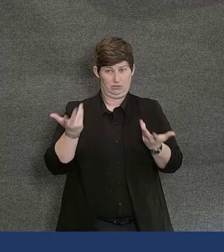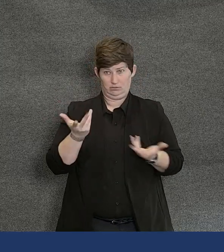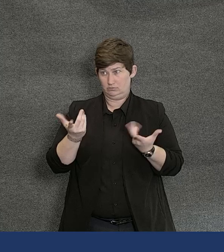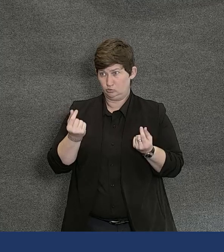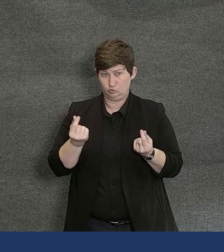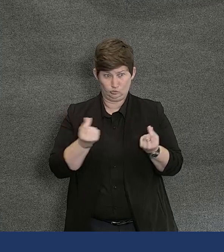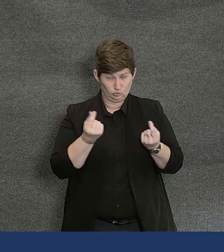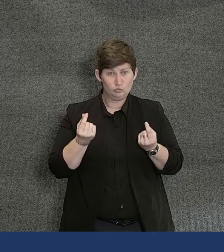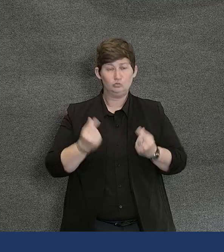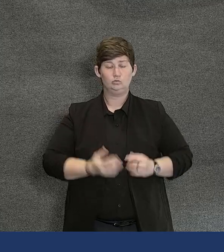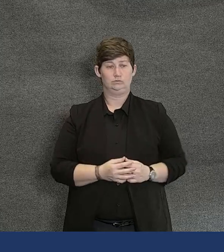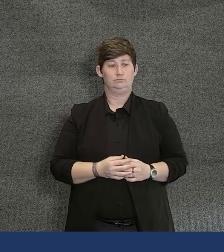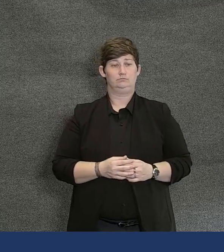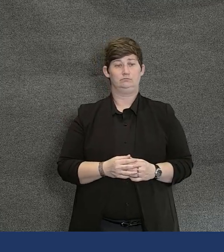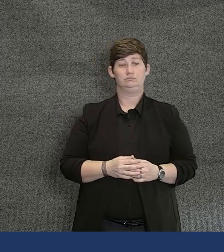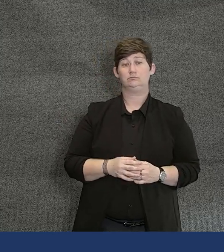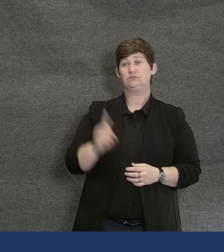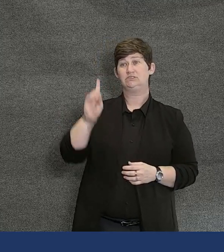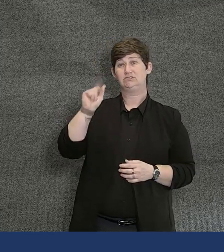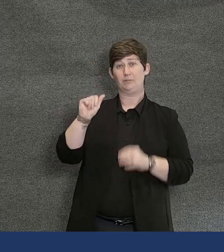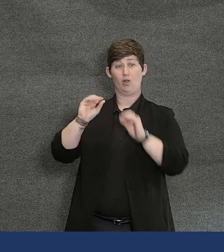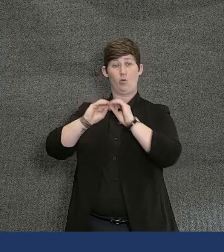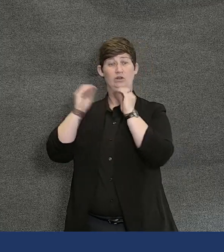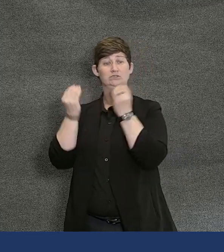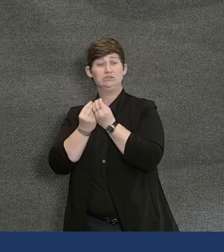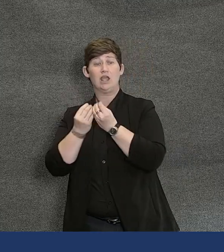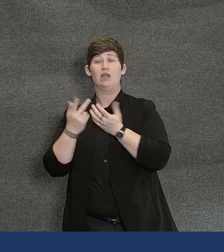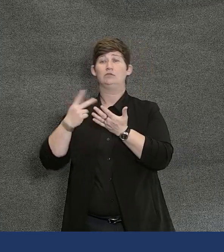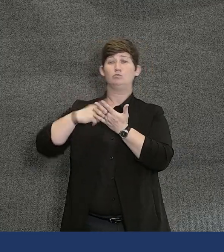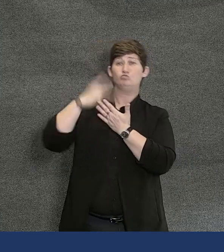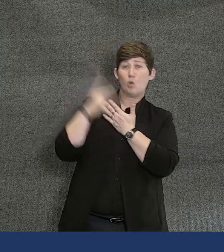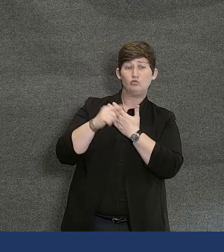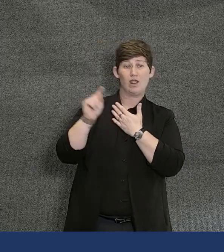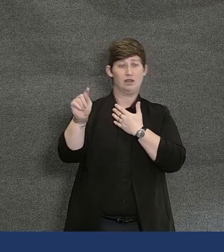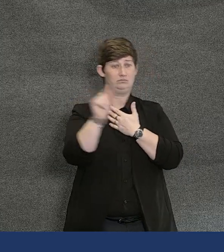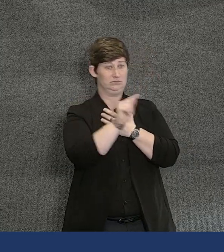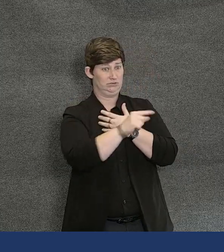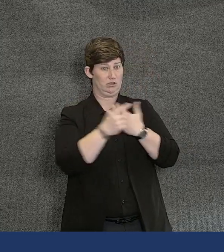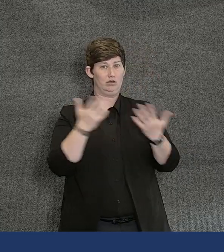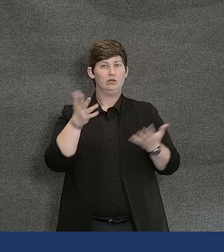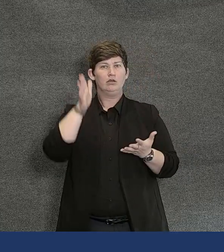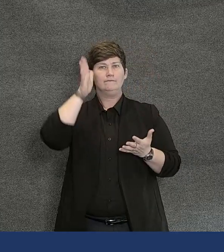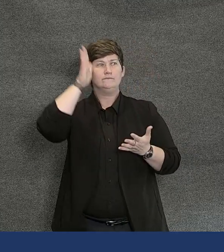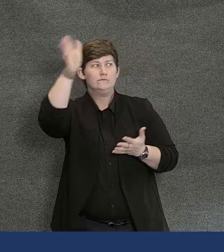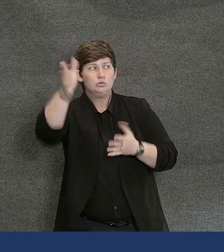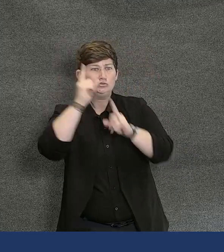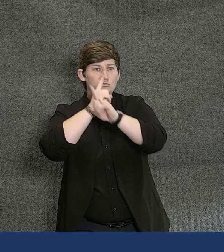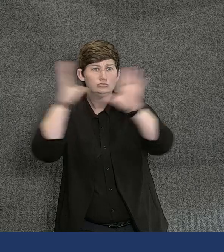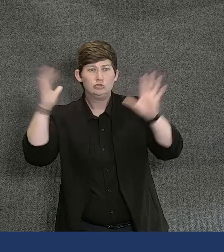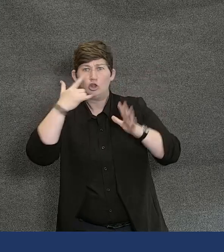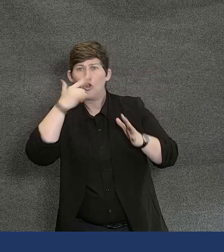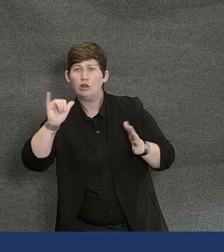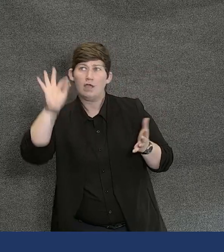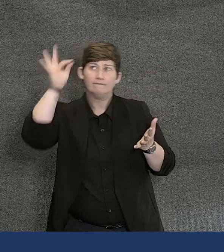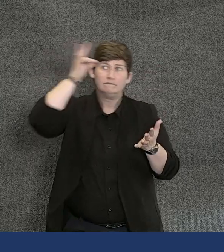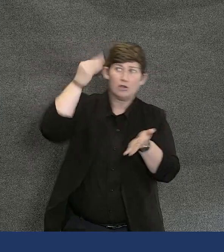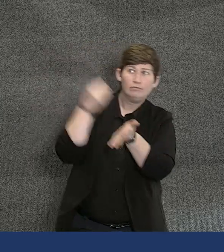Disability organizations and programs face uncertainty about their federal funding and some and to lay off staff.